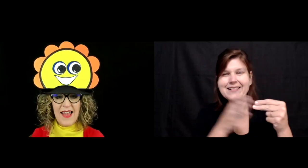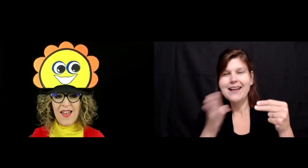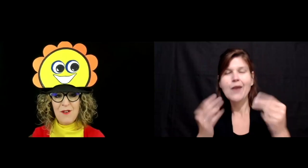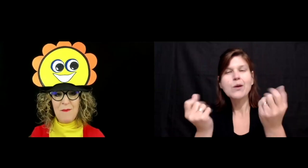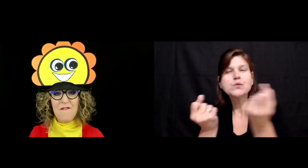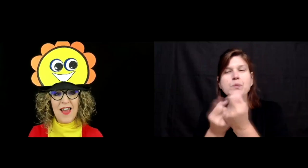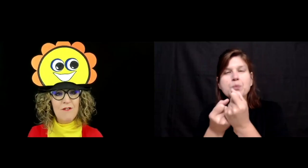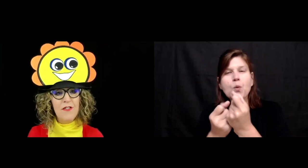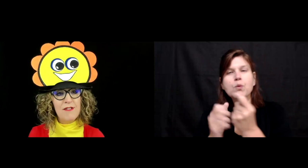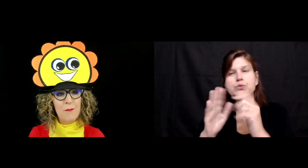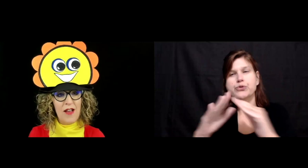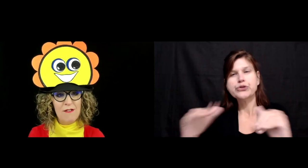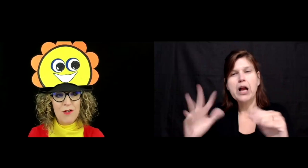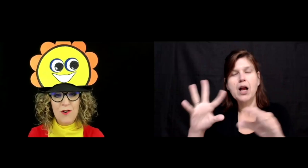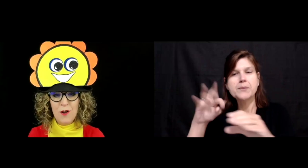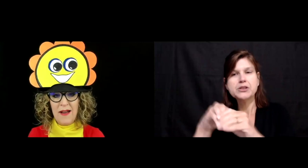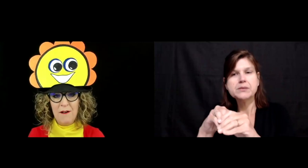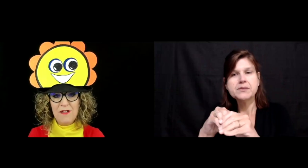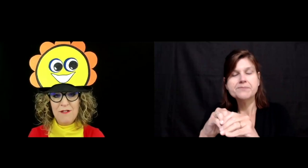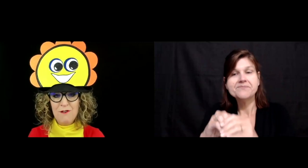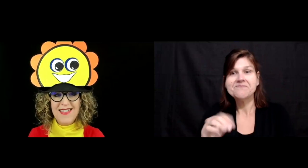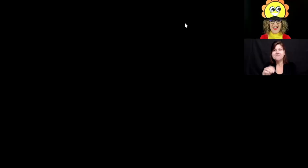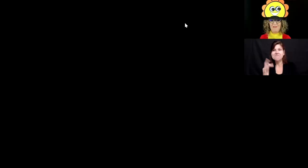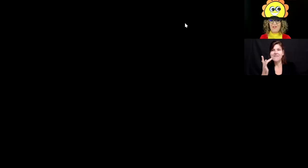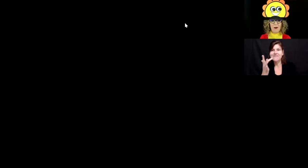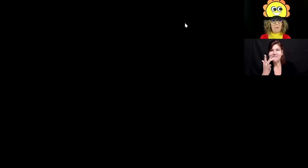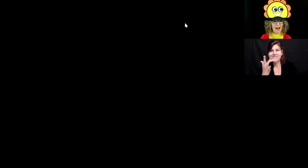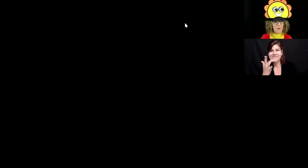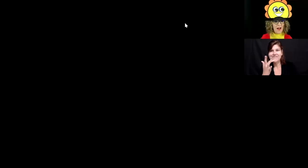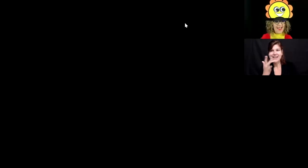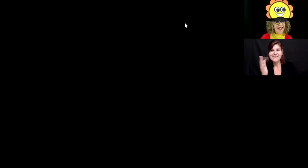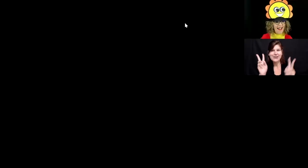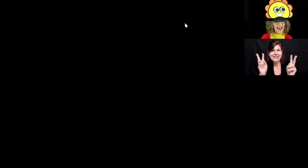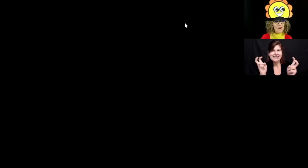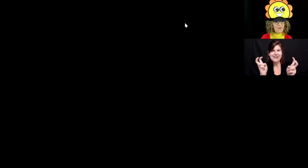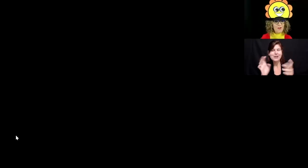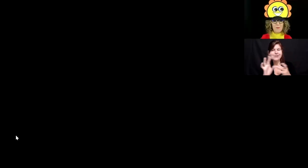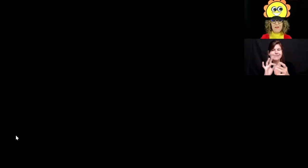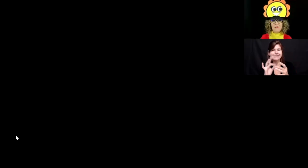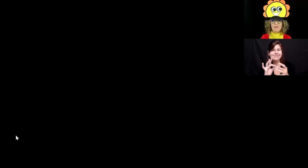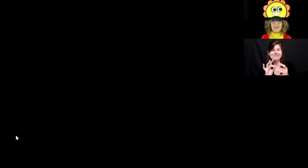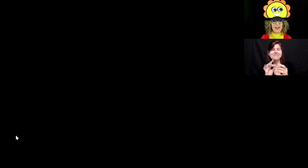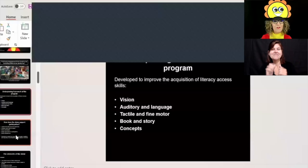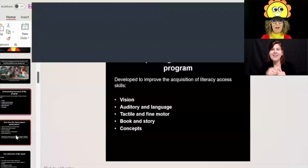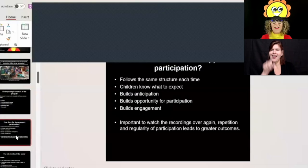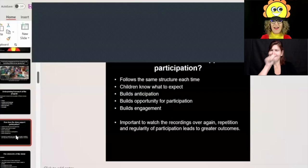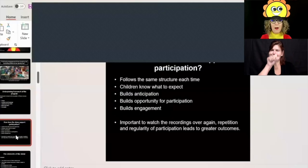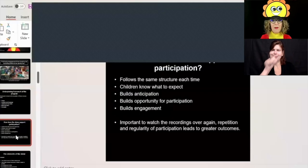And it is one of my favorite subjects to talk about :"The Story Time Show." By the way, I love talking about "The Story Time Show"